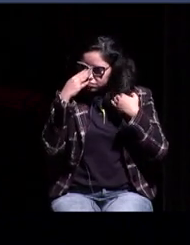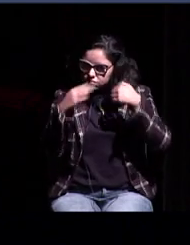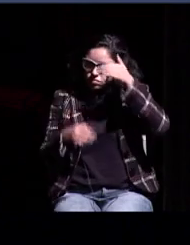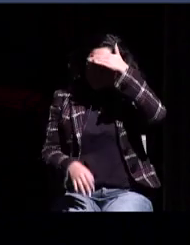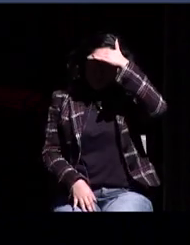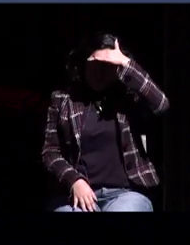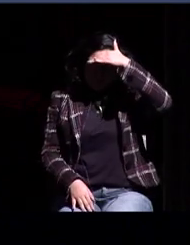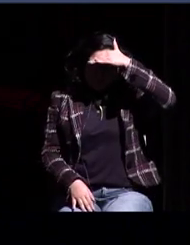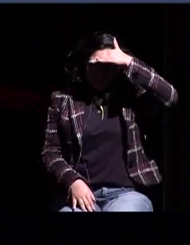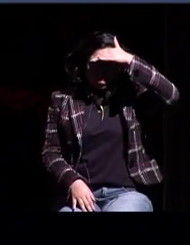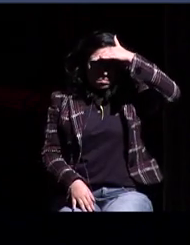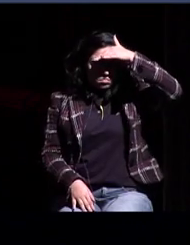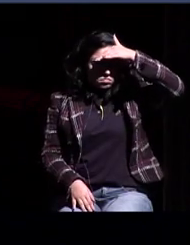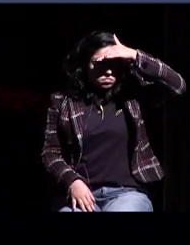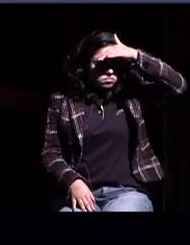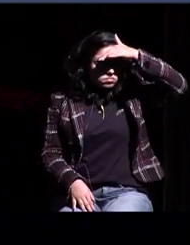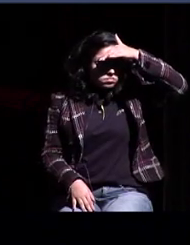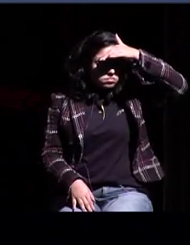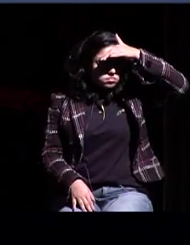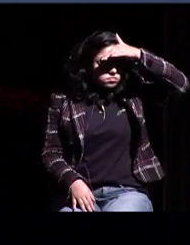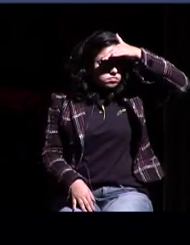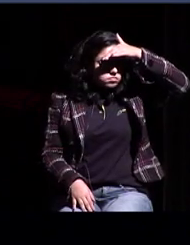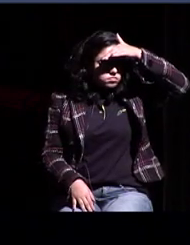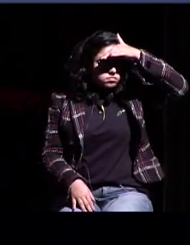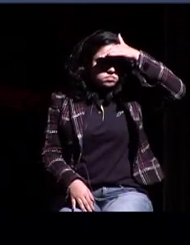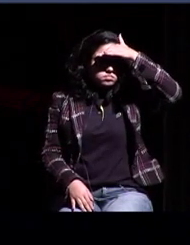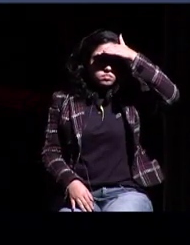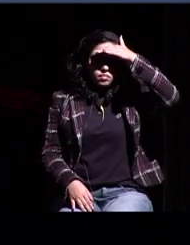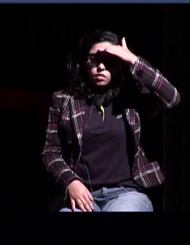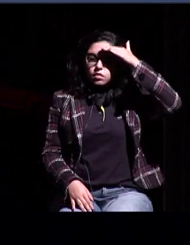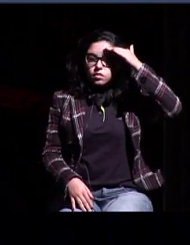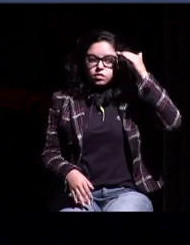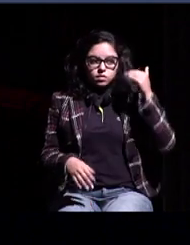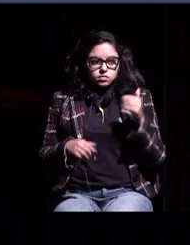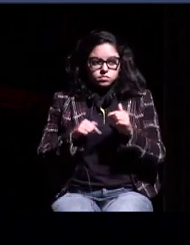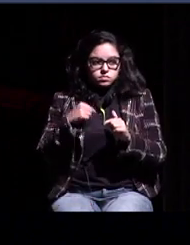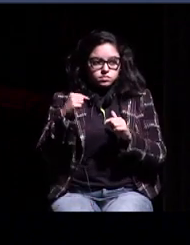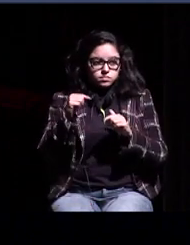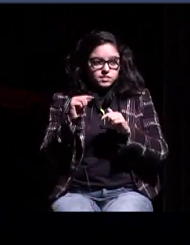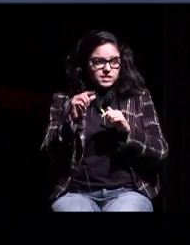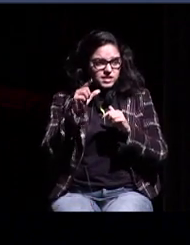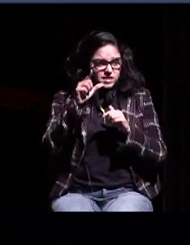Even us who are here working to transform our metaphor of tourism